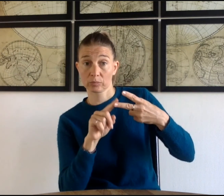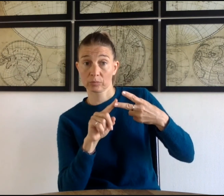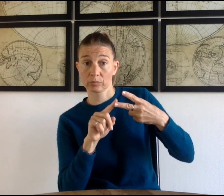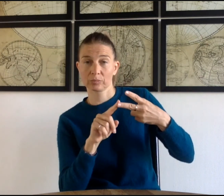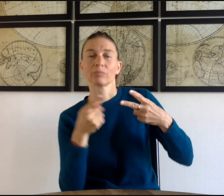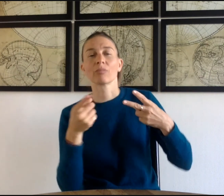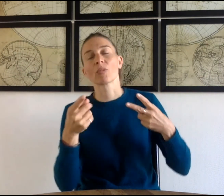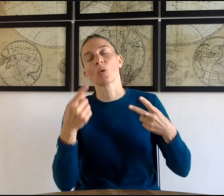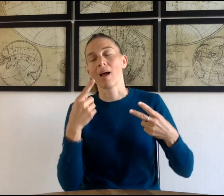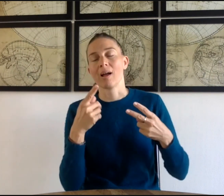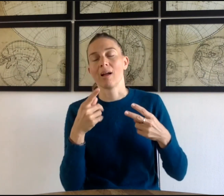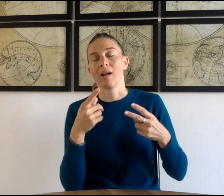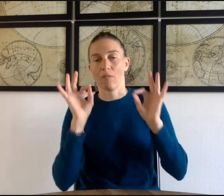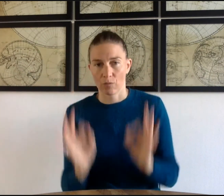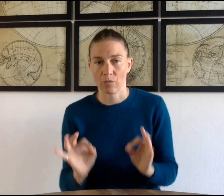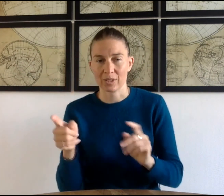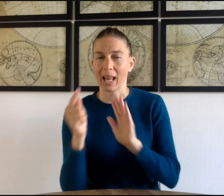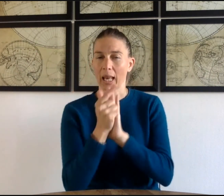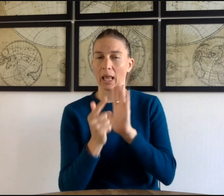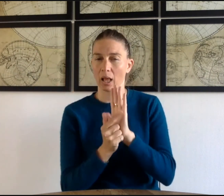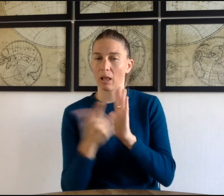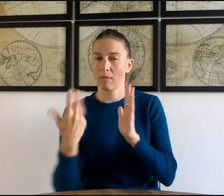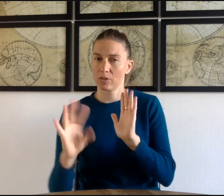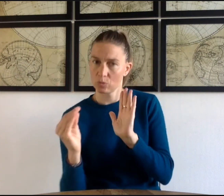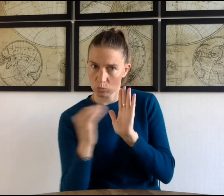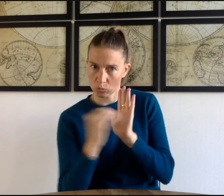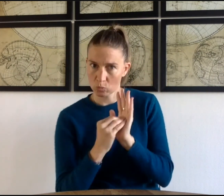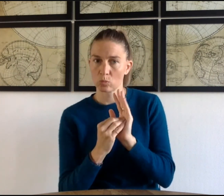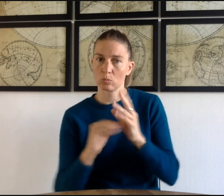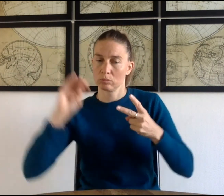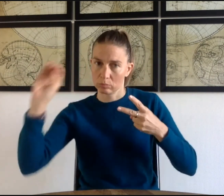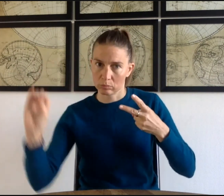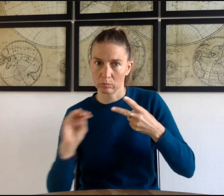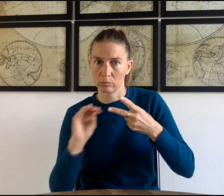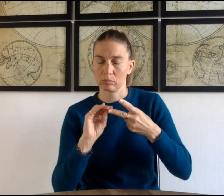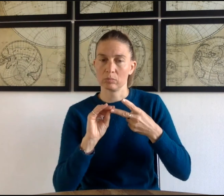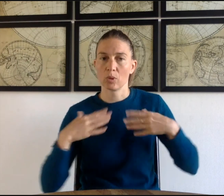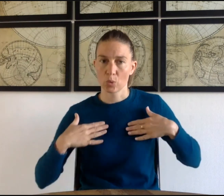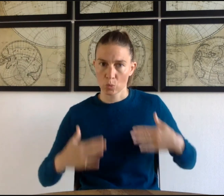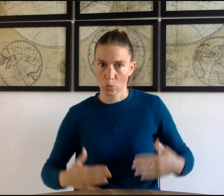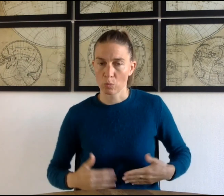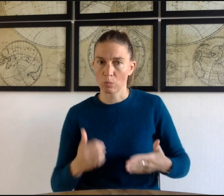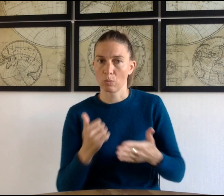which is now discussed and it's very important that this part